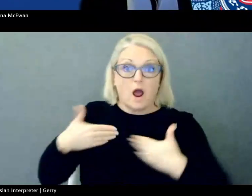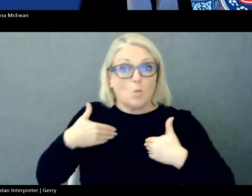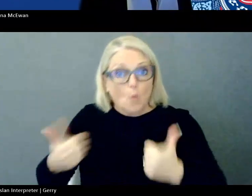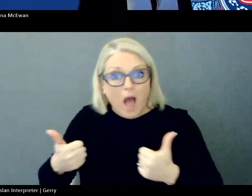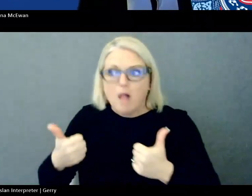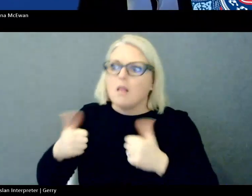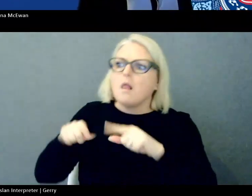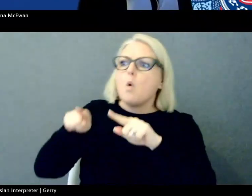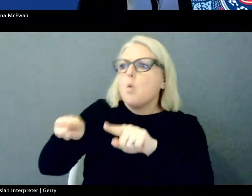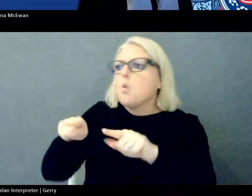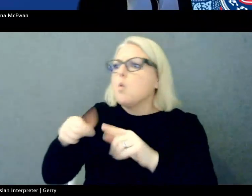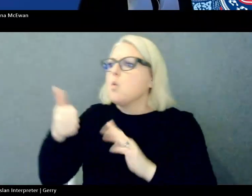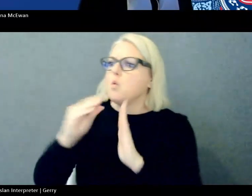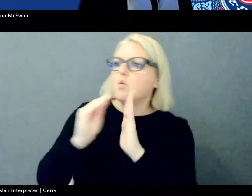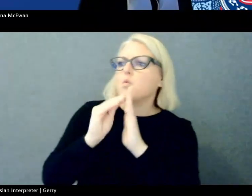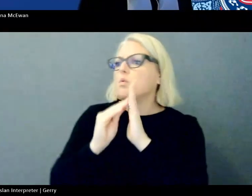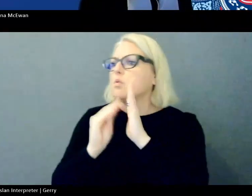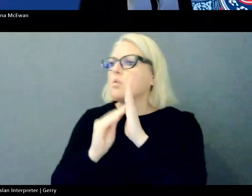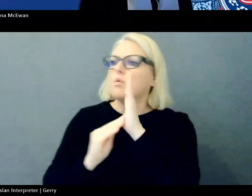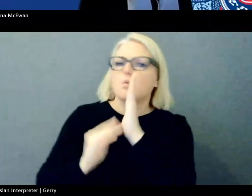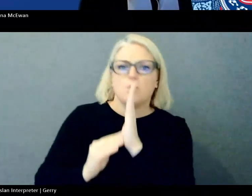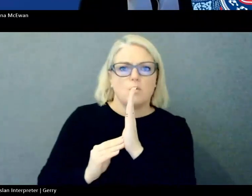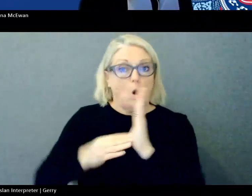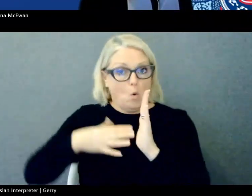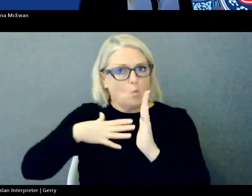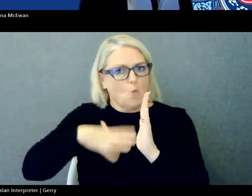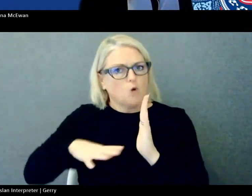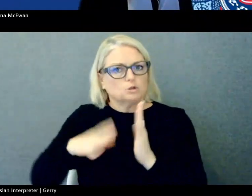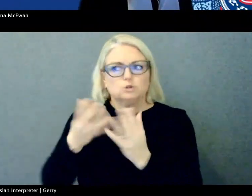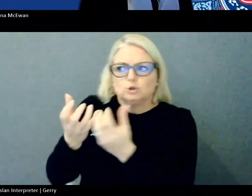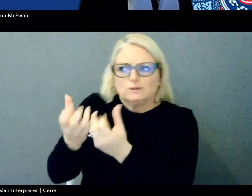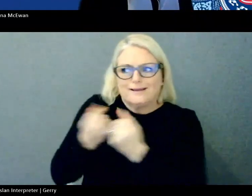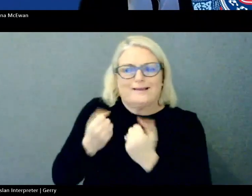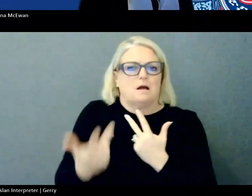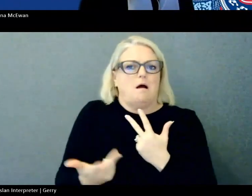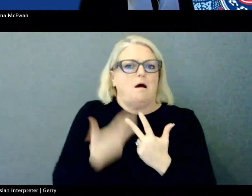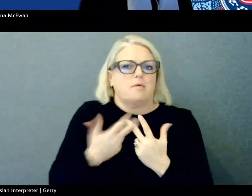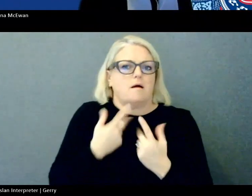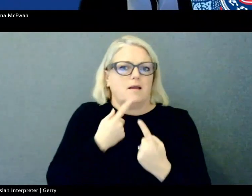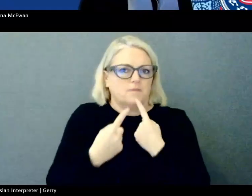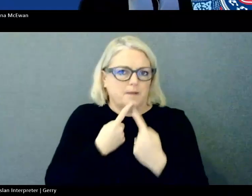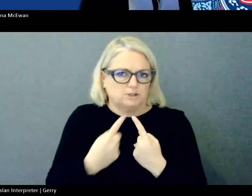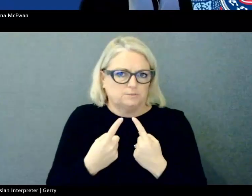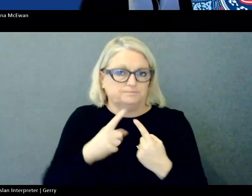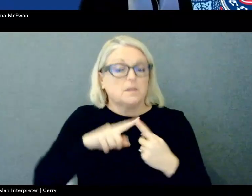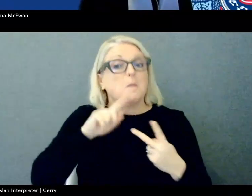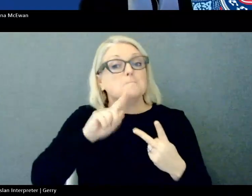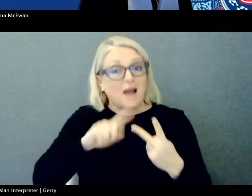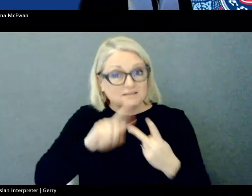and giving a focus on: What is the lived experience of the adult with disability